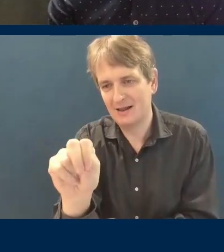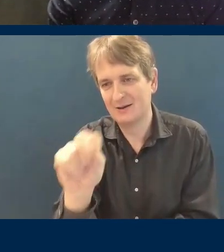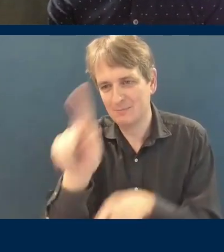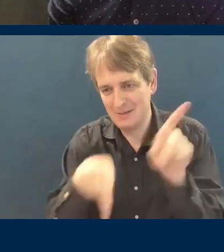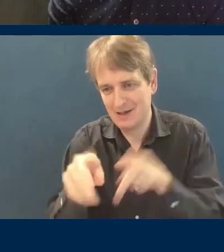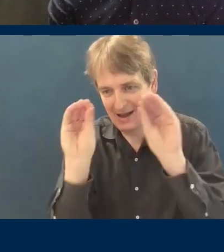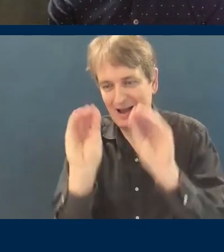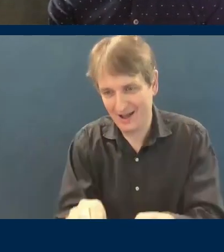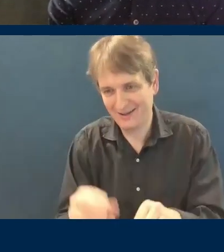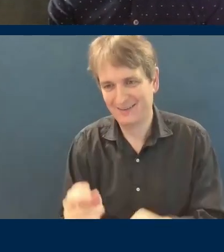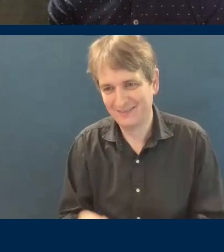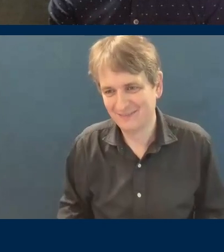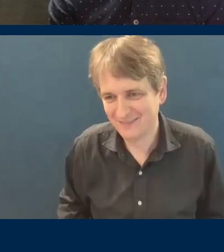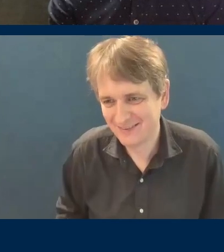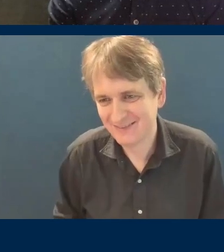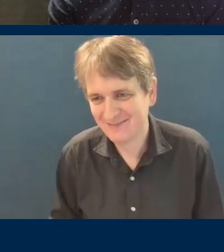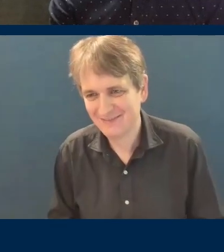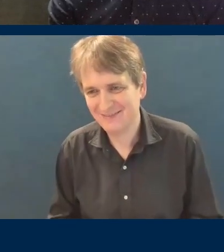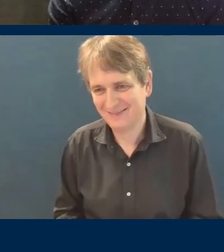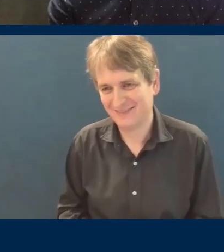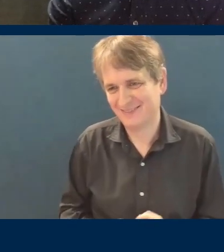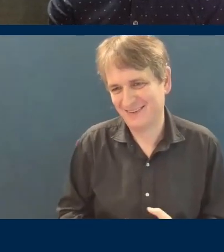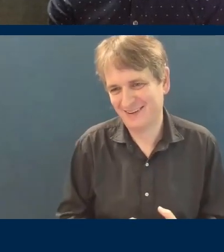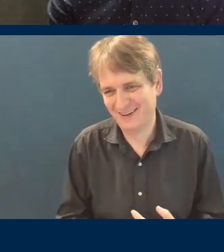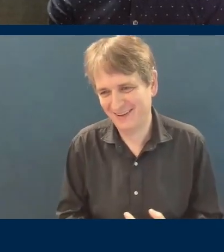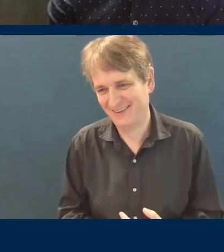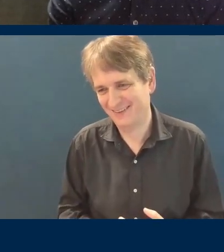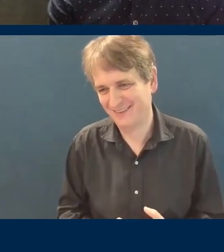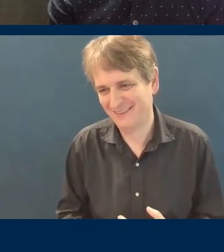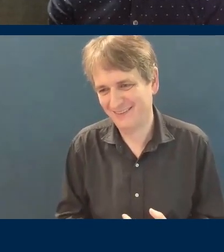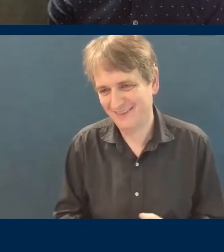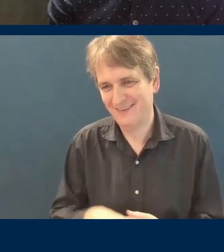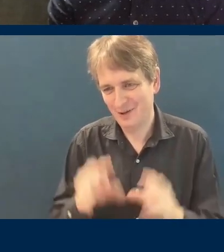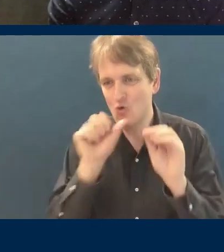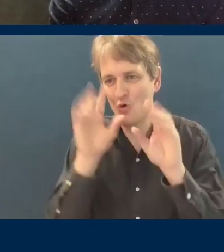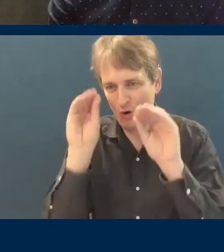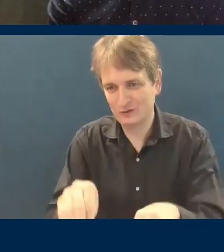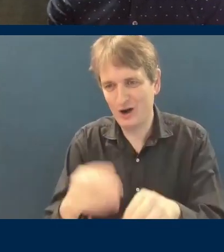And that's over 1 billion people. Yeah. Utilize that.